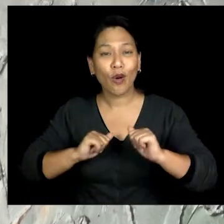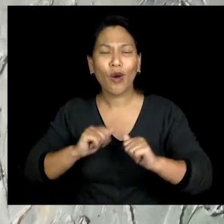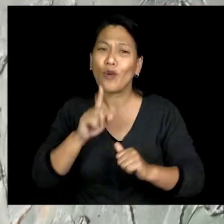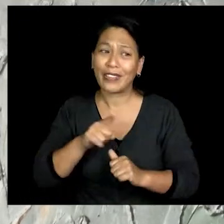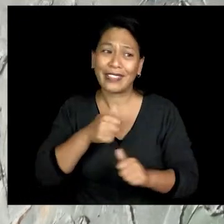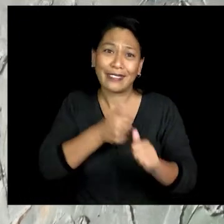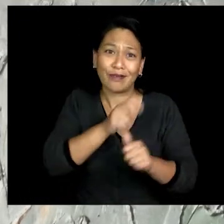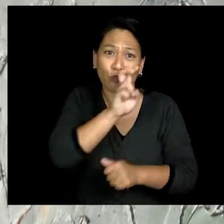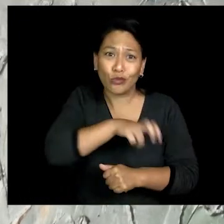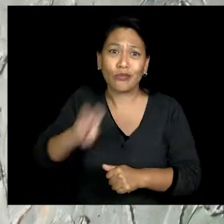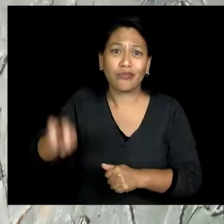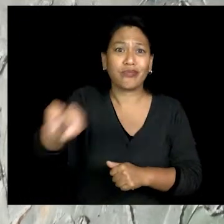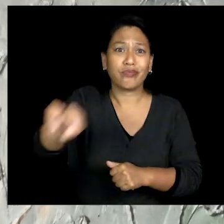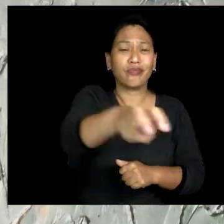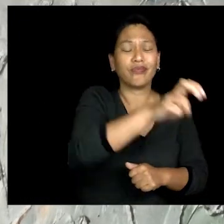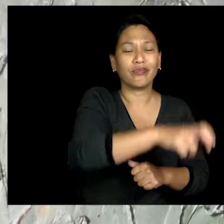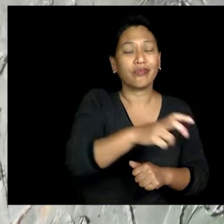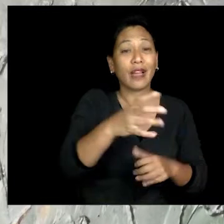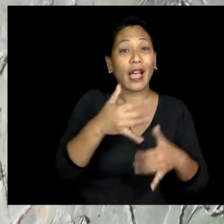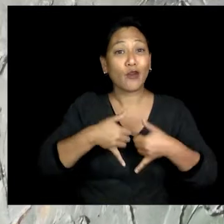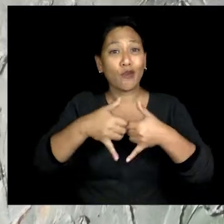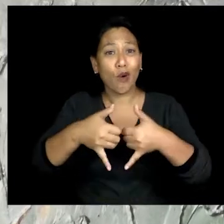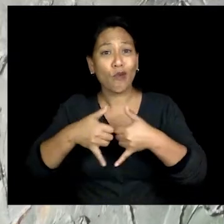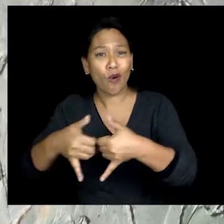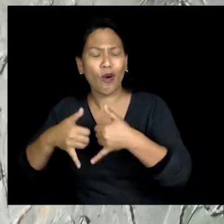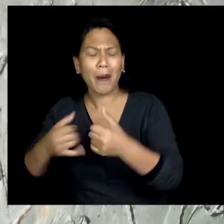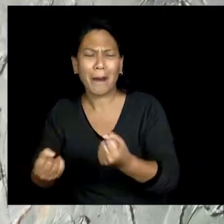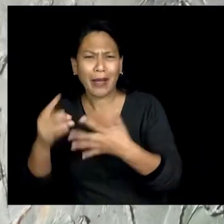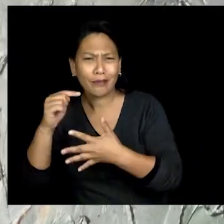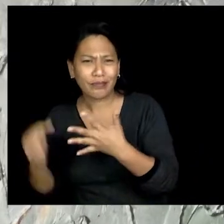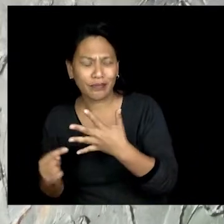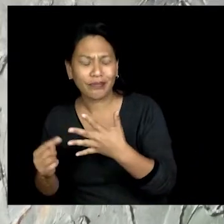This production of "The Runner" has toured quite a bit. We've received a lot of awards for it.